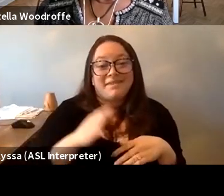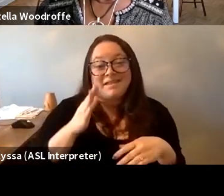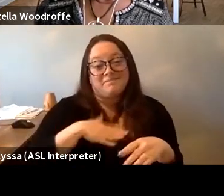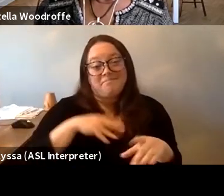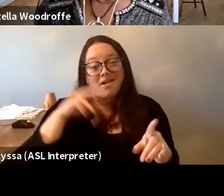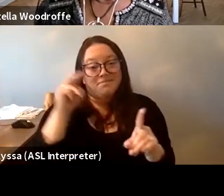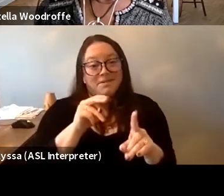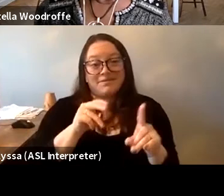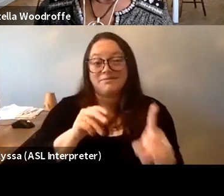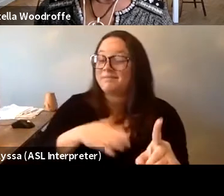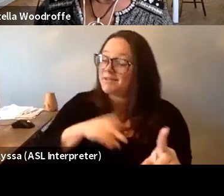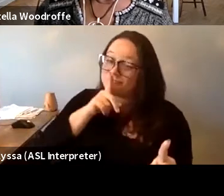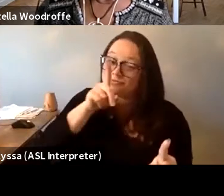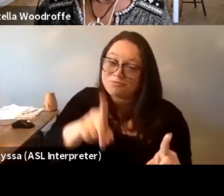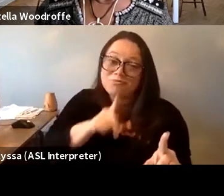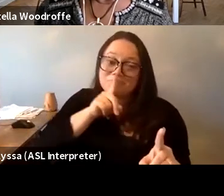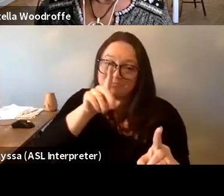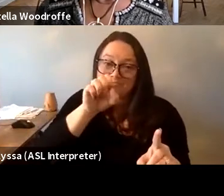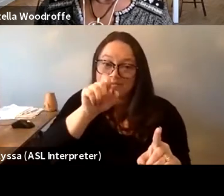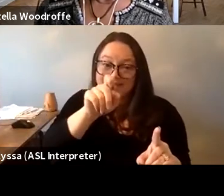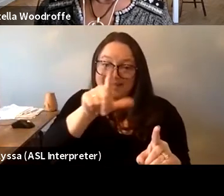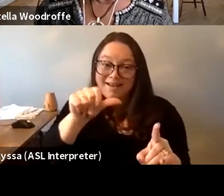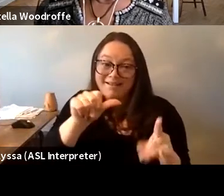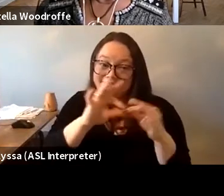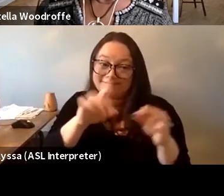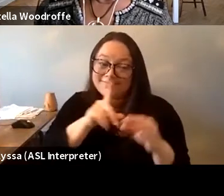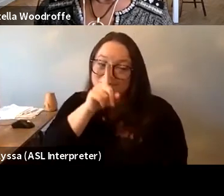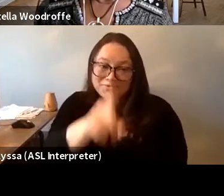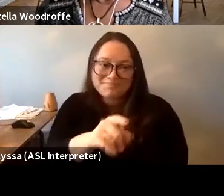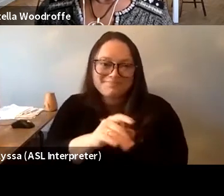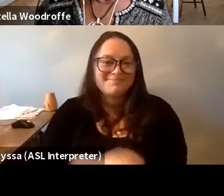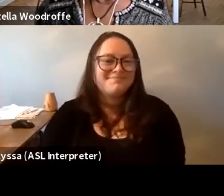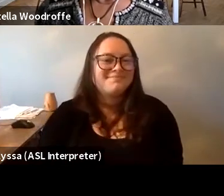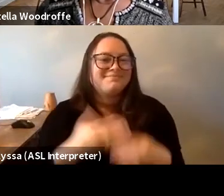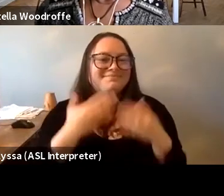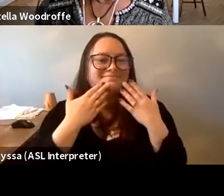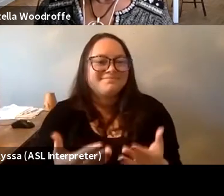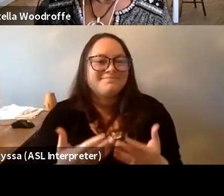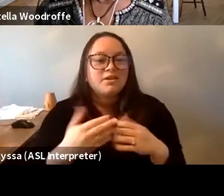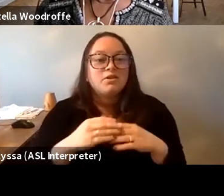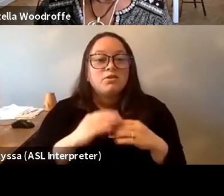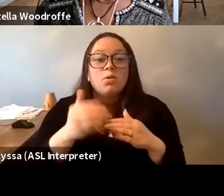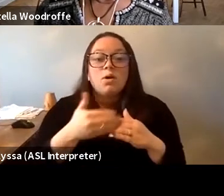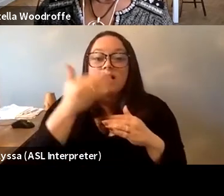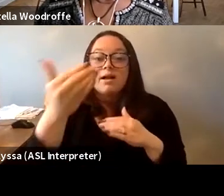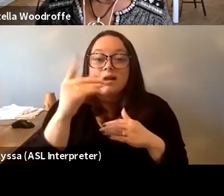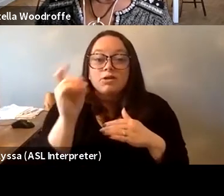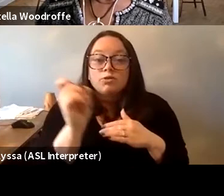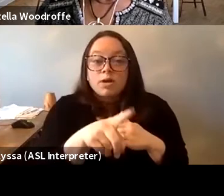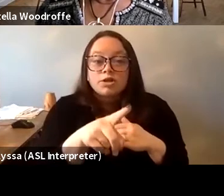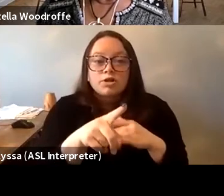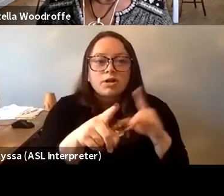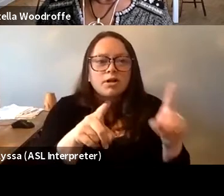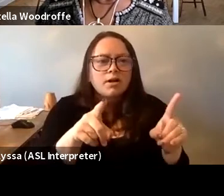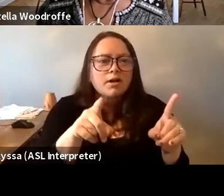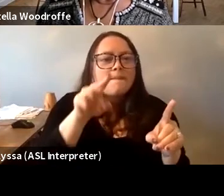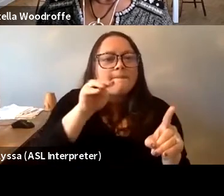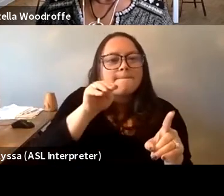Thank you. so our ext. Thank you very much. So our next question is, but he didn't answer his answer.